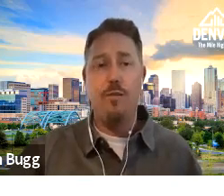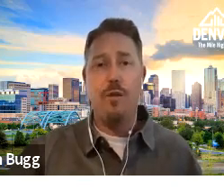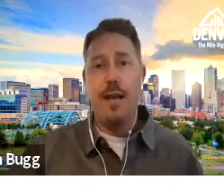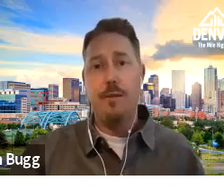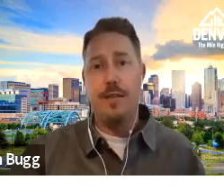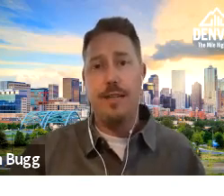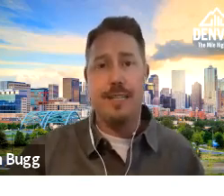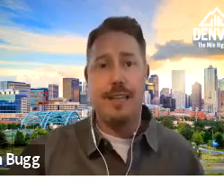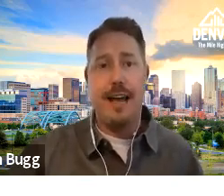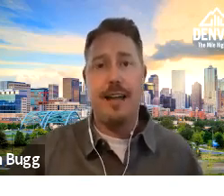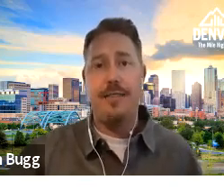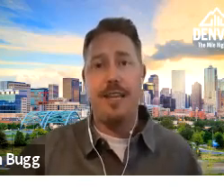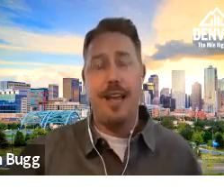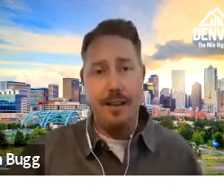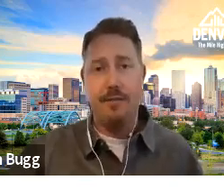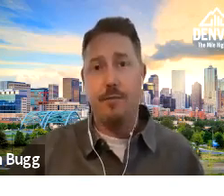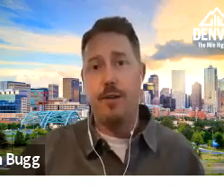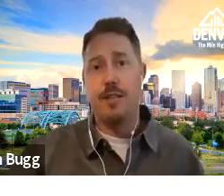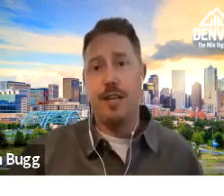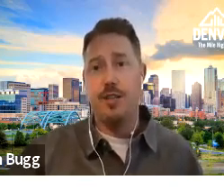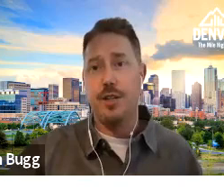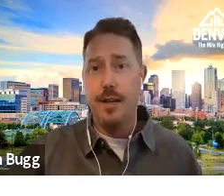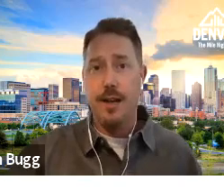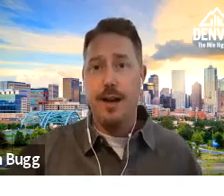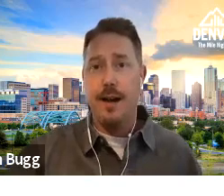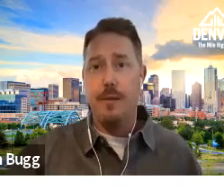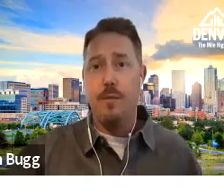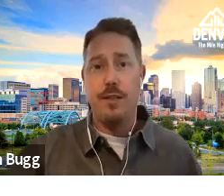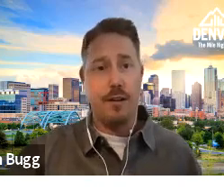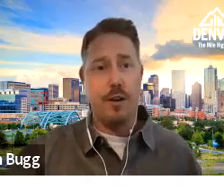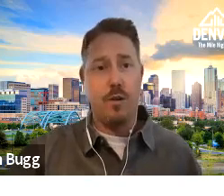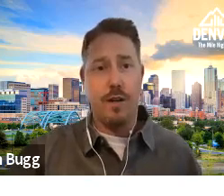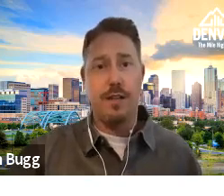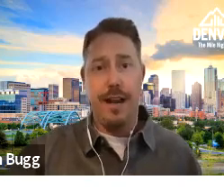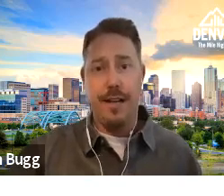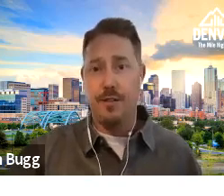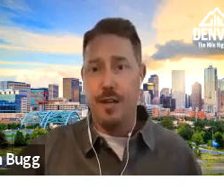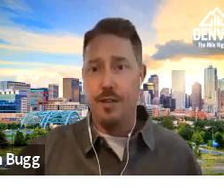will be able to get to that at the end of the presentation during our question answer session